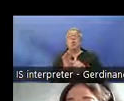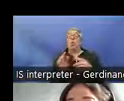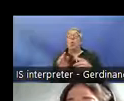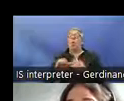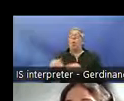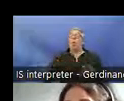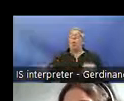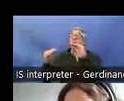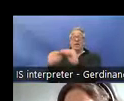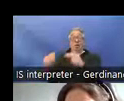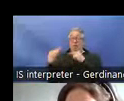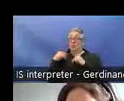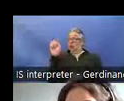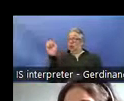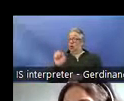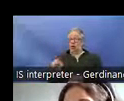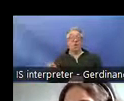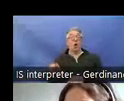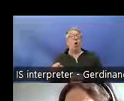Their location of a project.